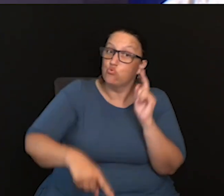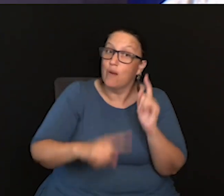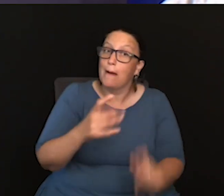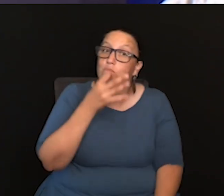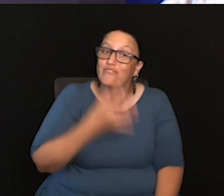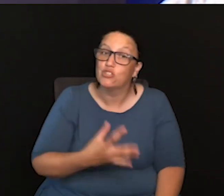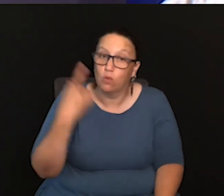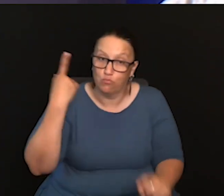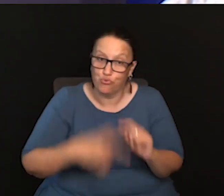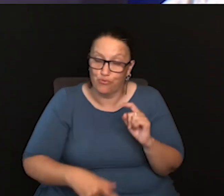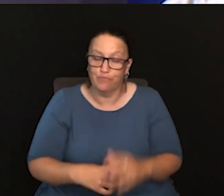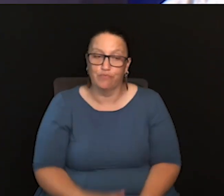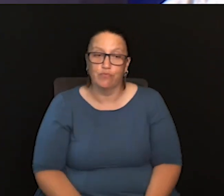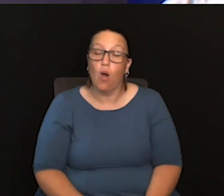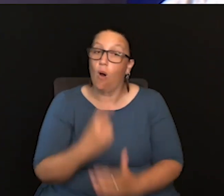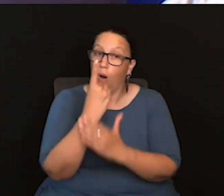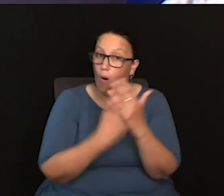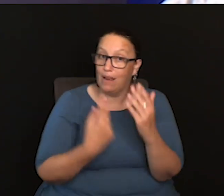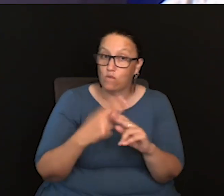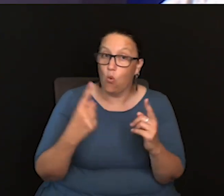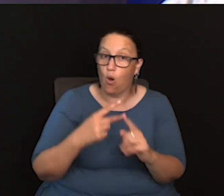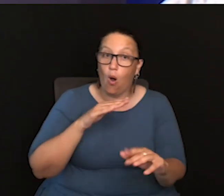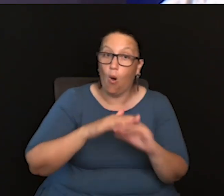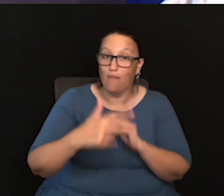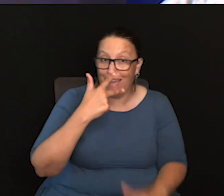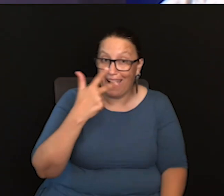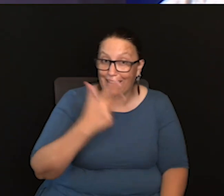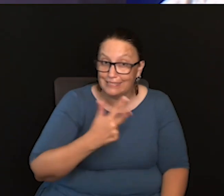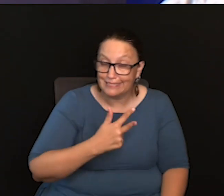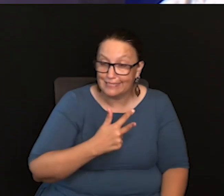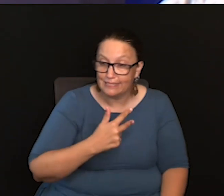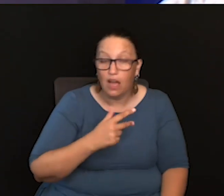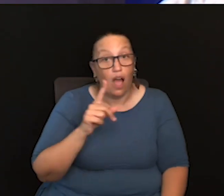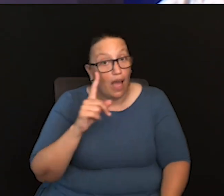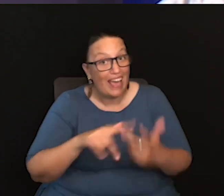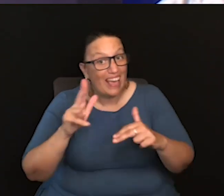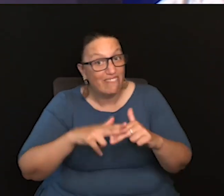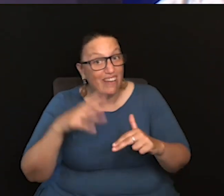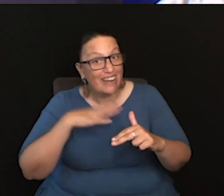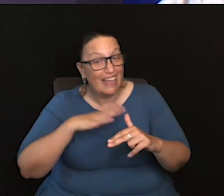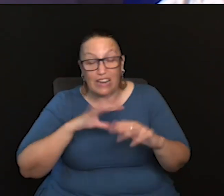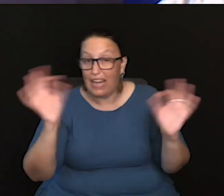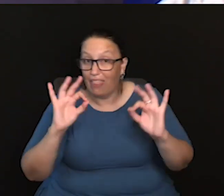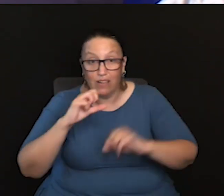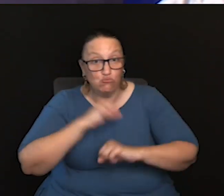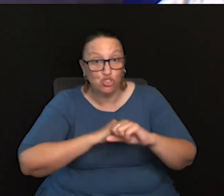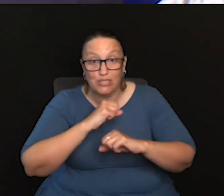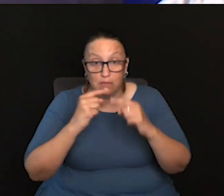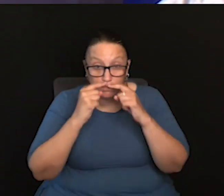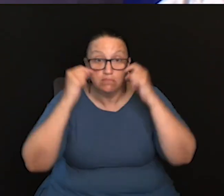for treating COVID-19 in adults aged 18 years and over who do not require oxygen due to COVID-19